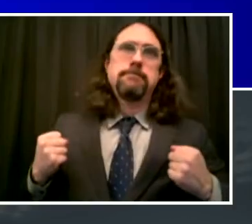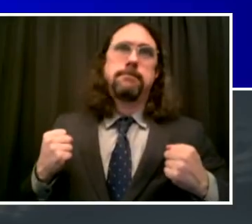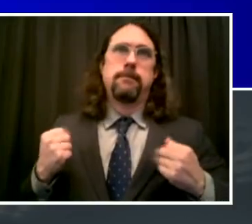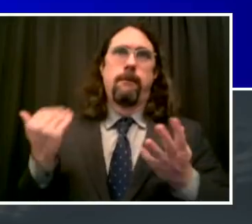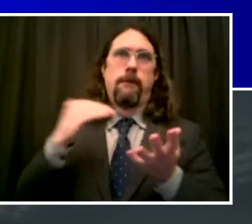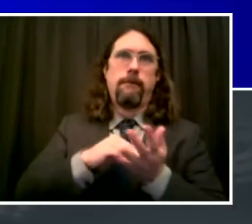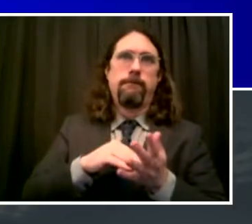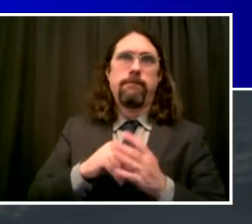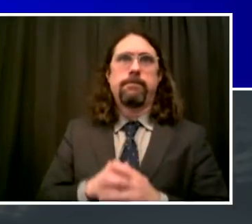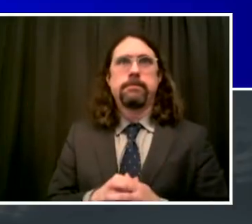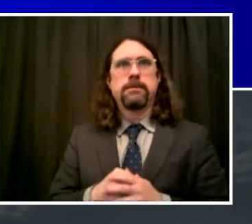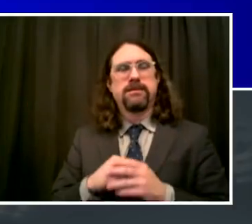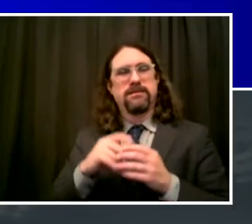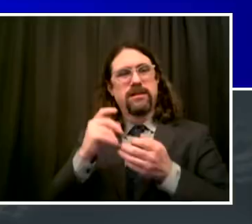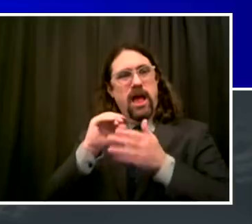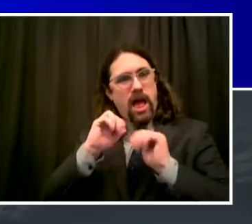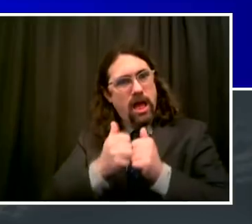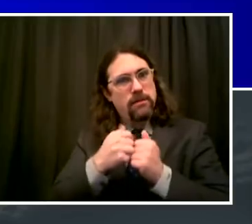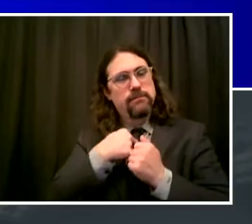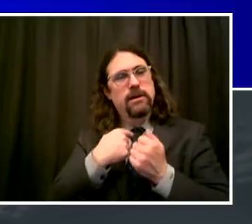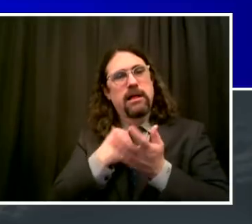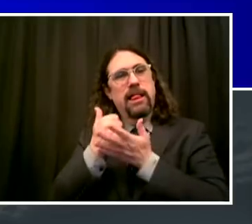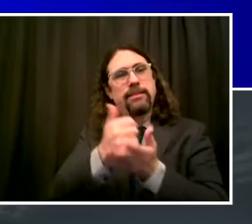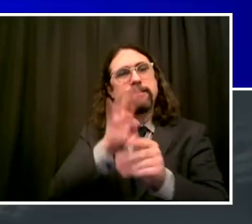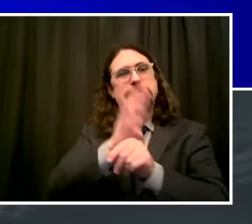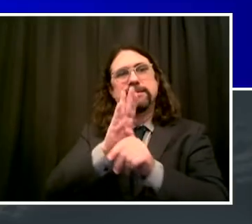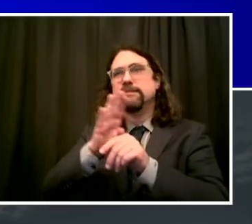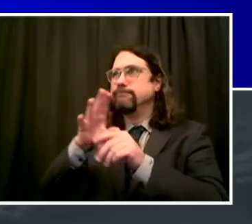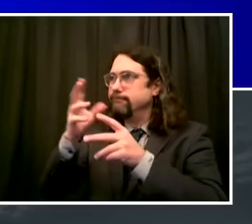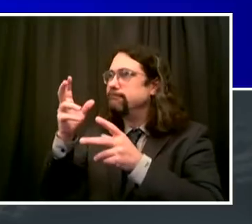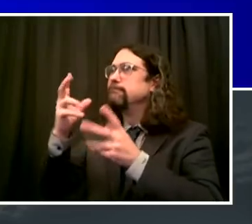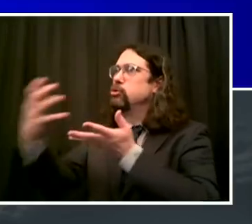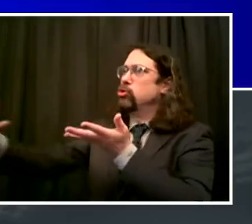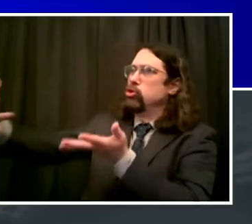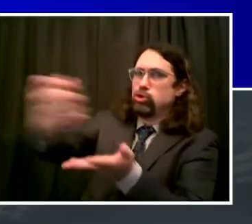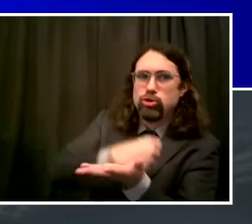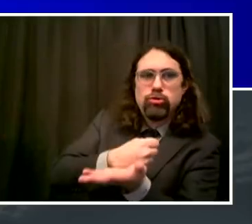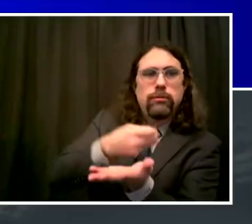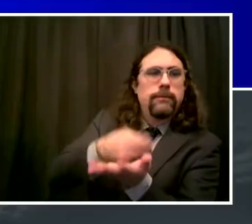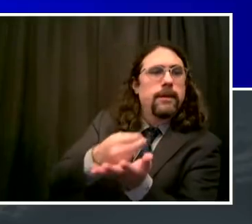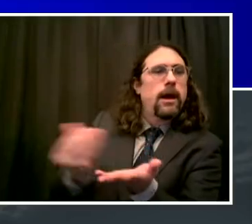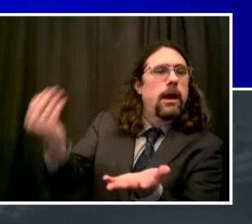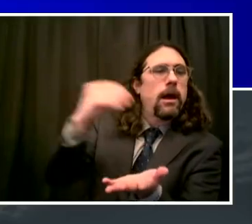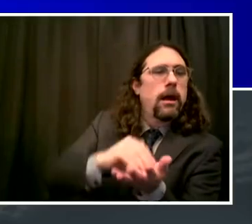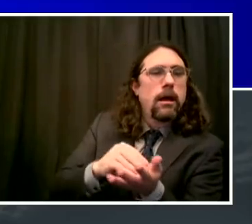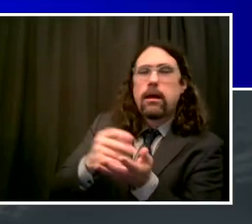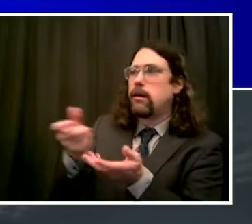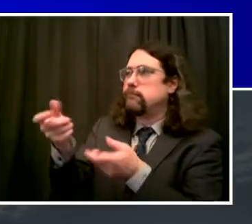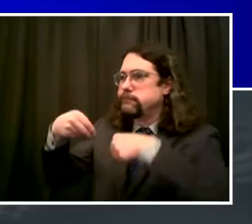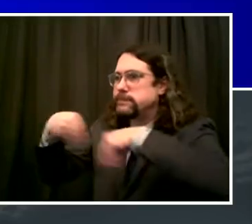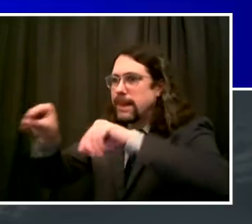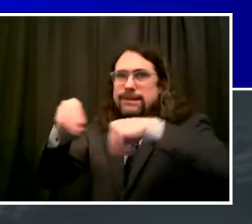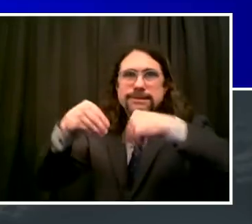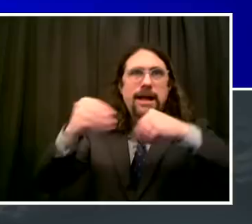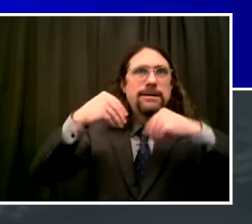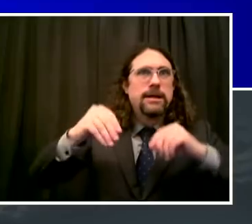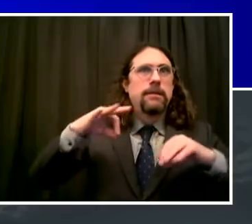CUSTOMERS, NEW REVENUE TO KEEP THEM GOING IN THIS NEW REALY.IT I'LL CHARGE GREG